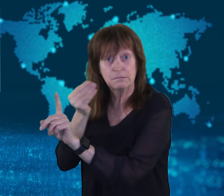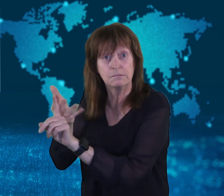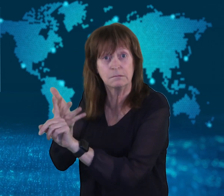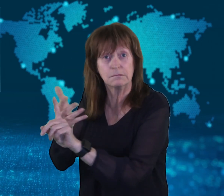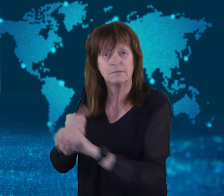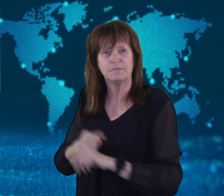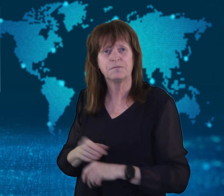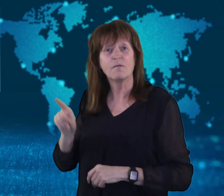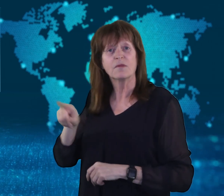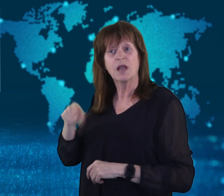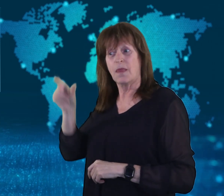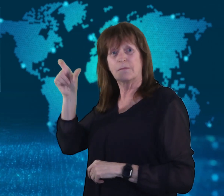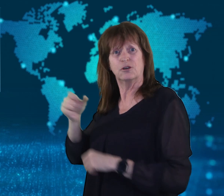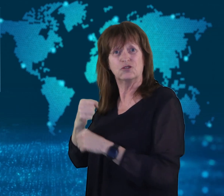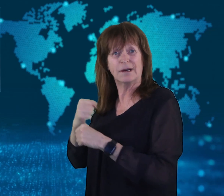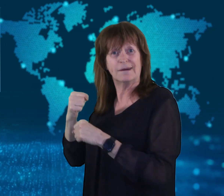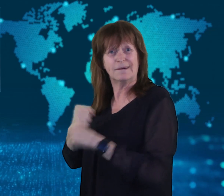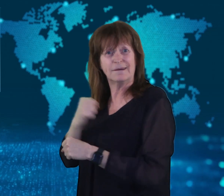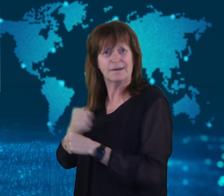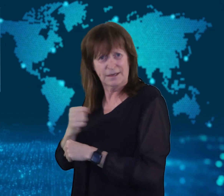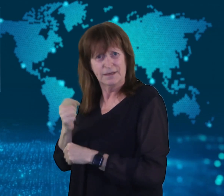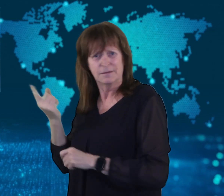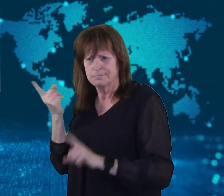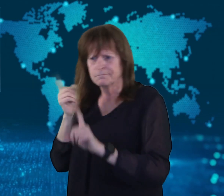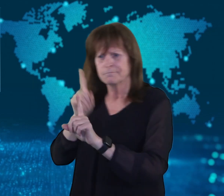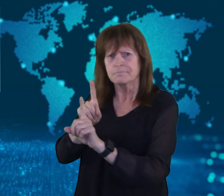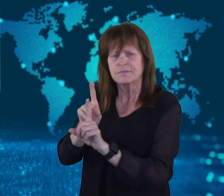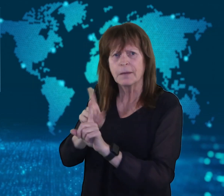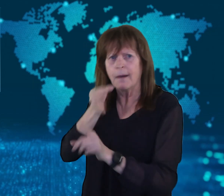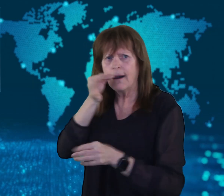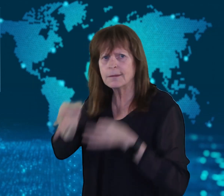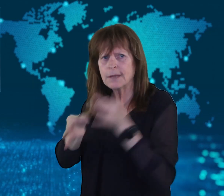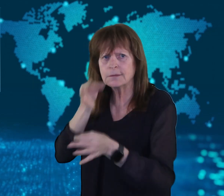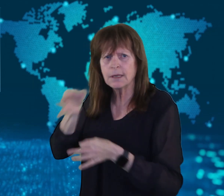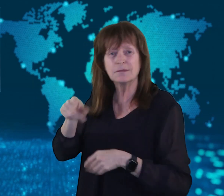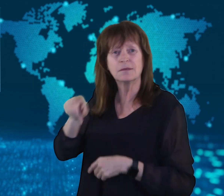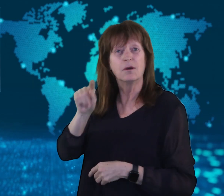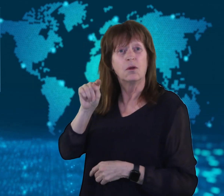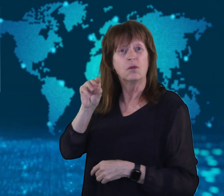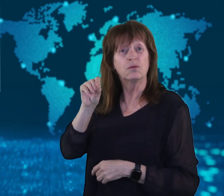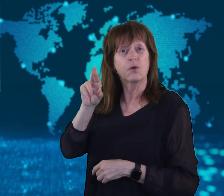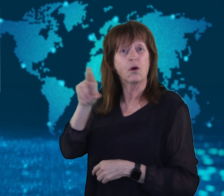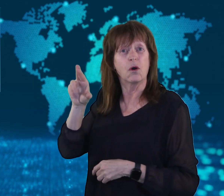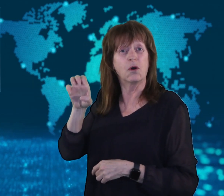Another attendant who questioned Torres about the door also reported to